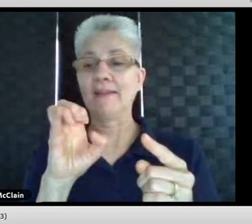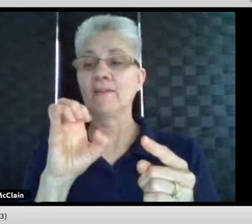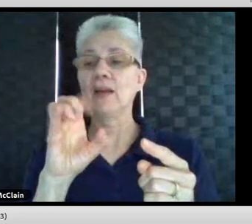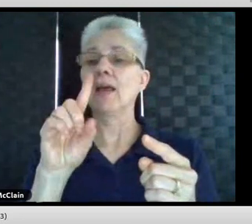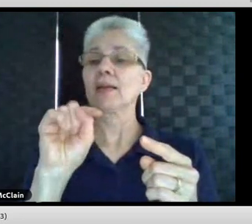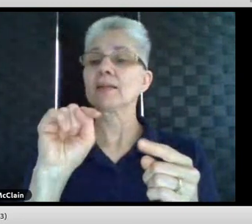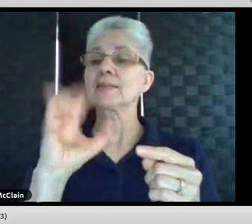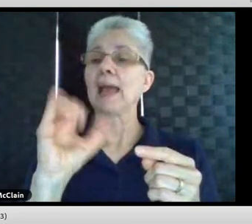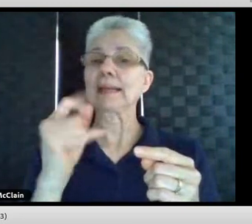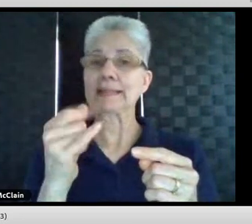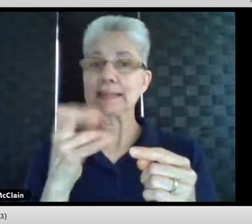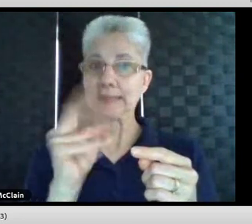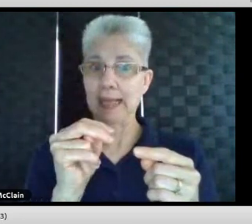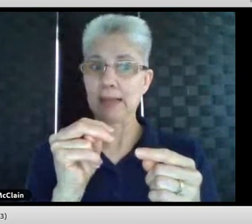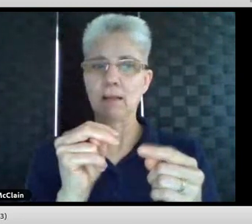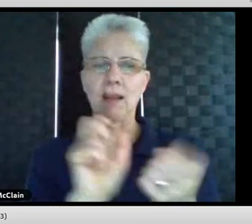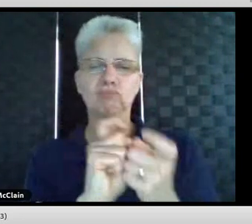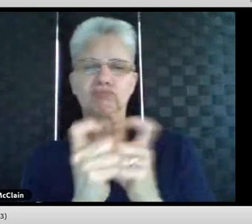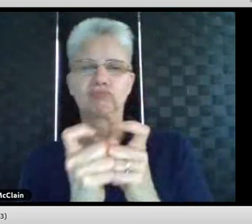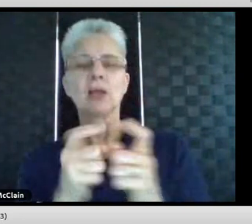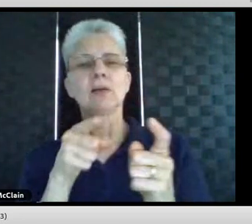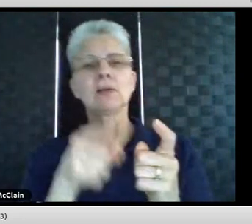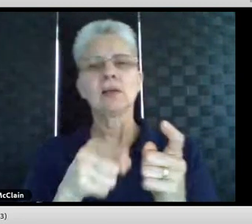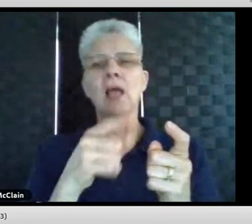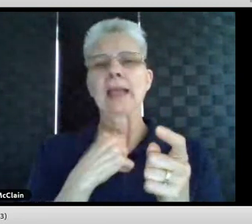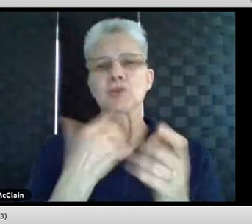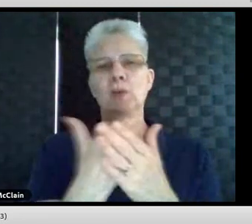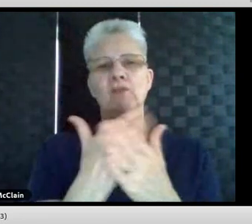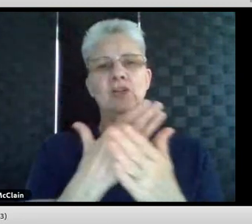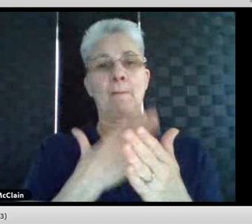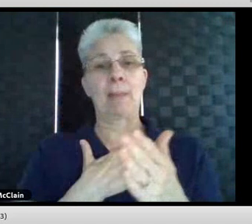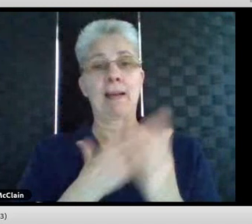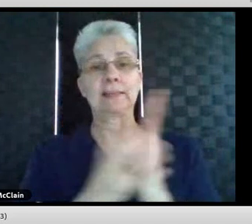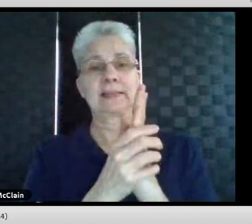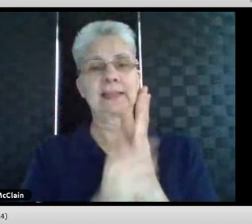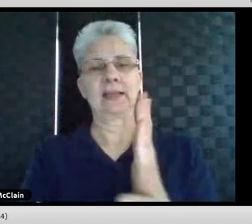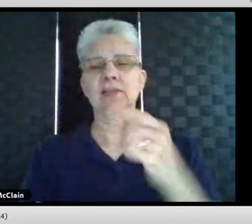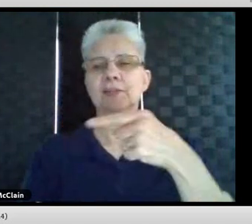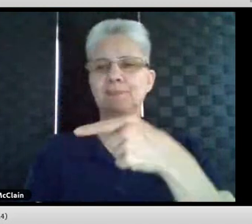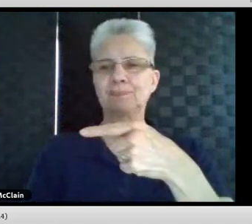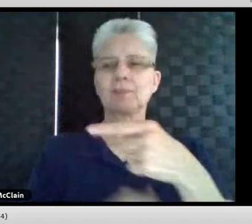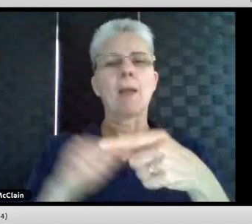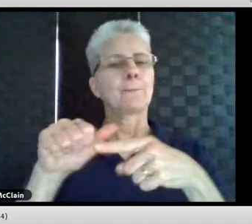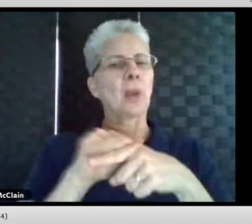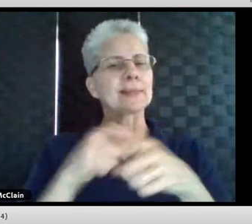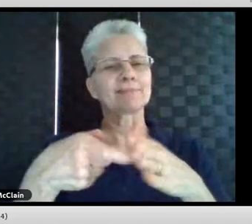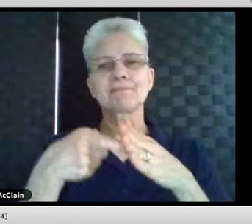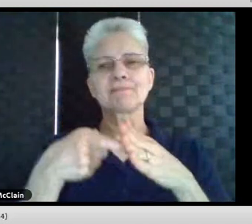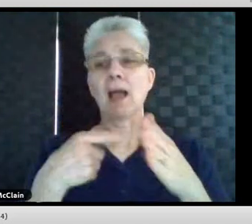So for me, in order to refresh and refine my skills, it takes practice, and I'm 23 years in